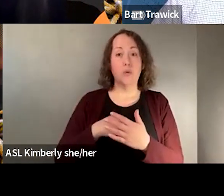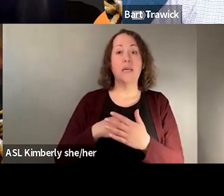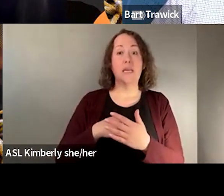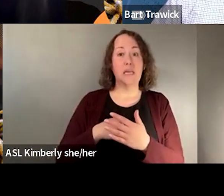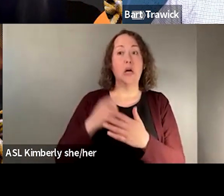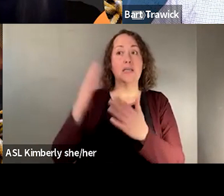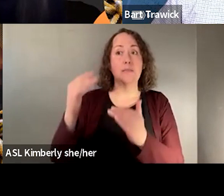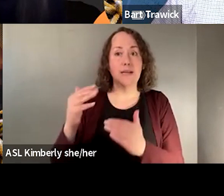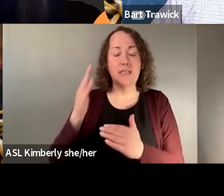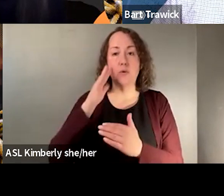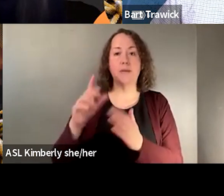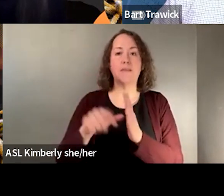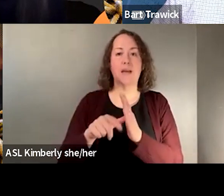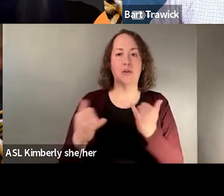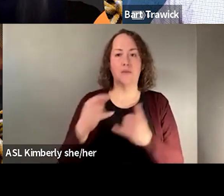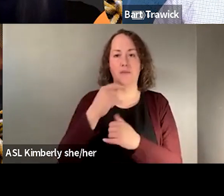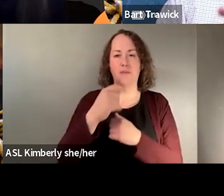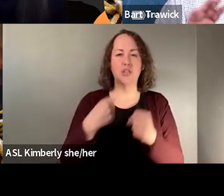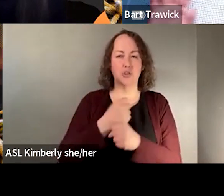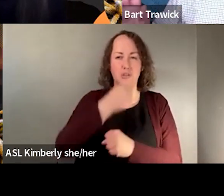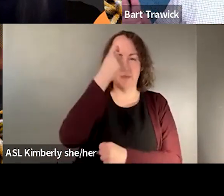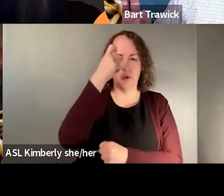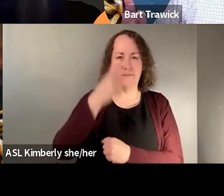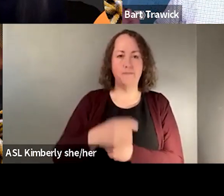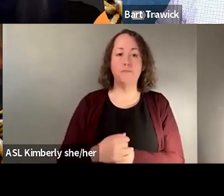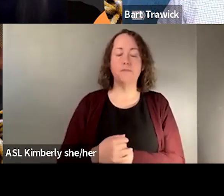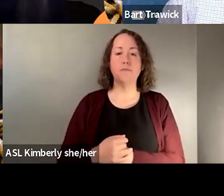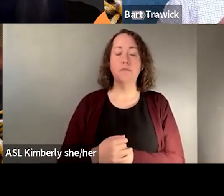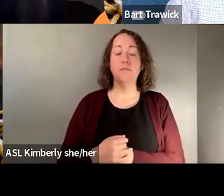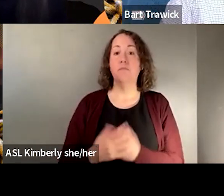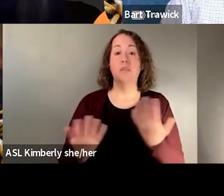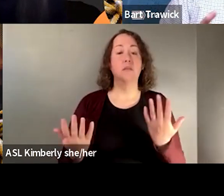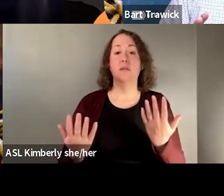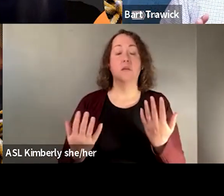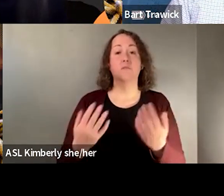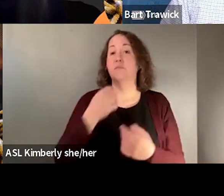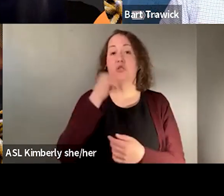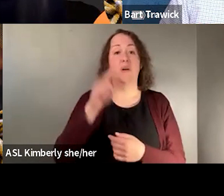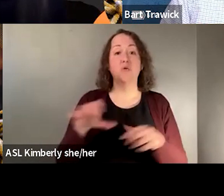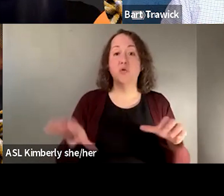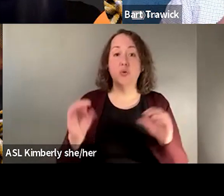when that should be available.And, once again, nothing you need to do. Your data is all exactly the same.